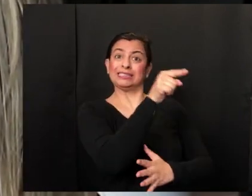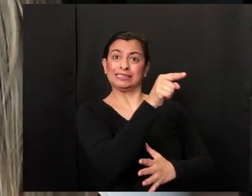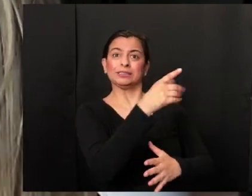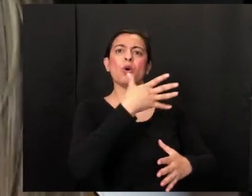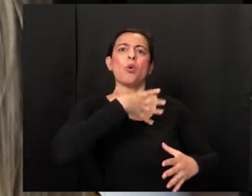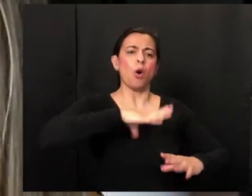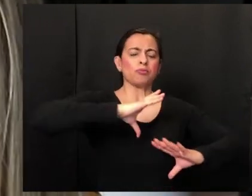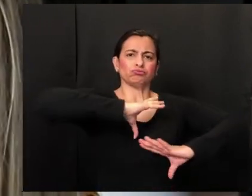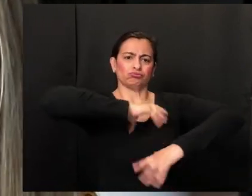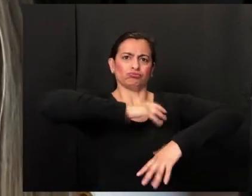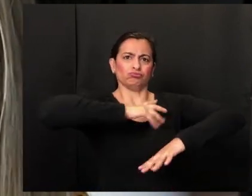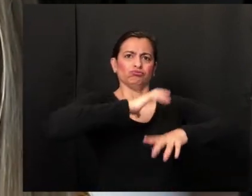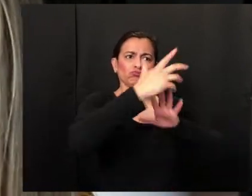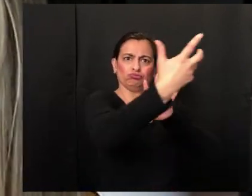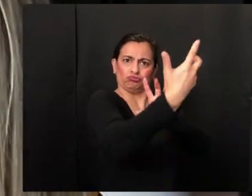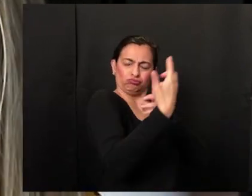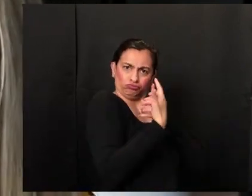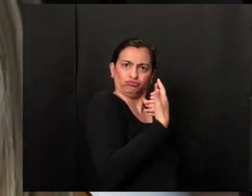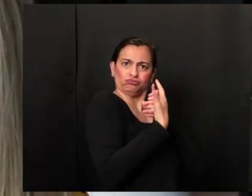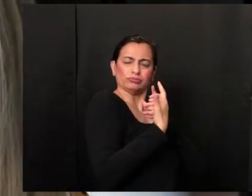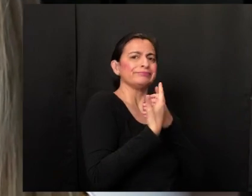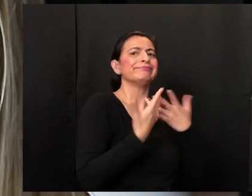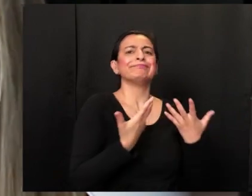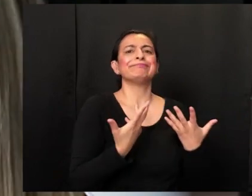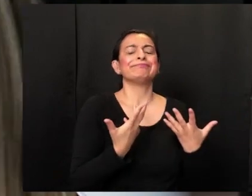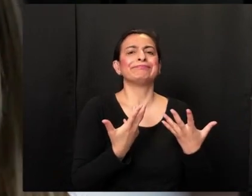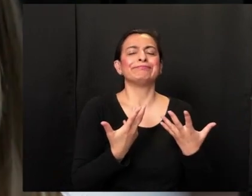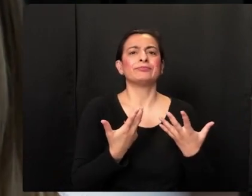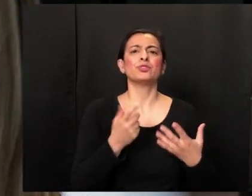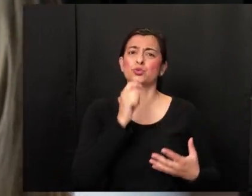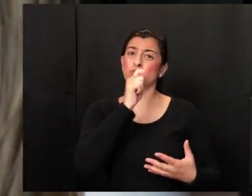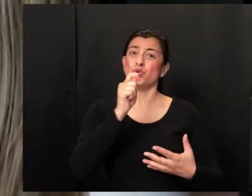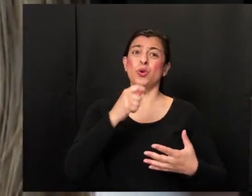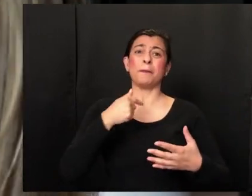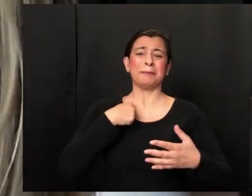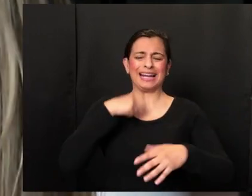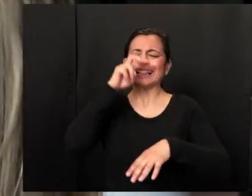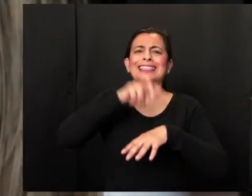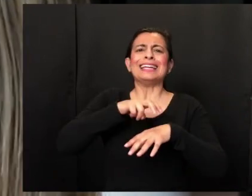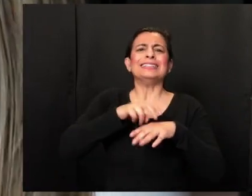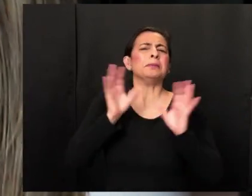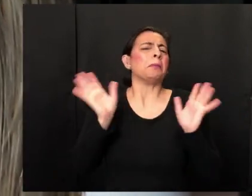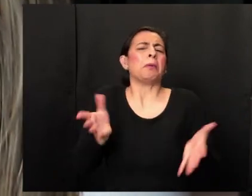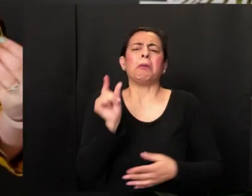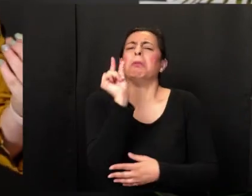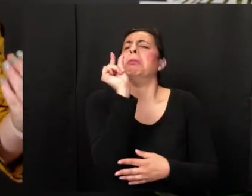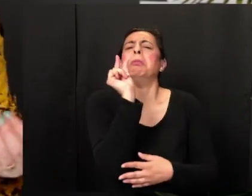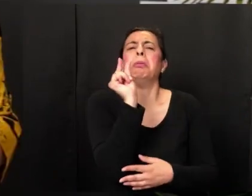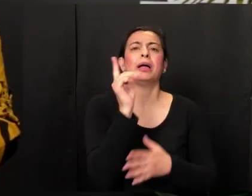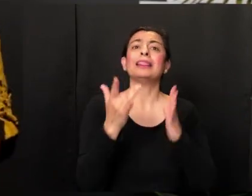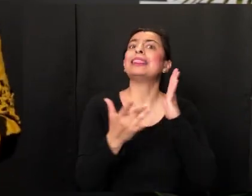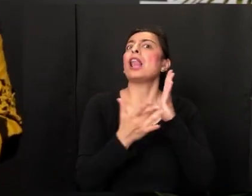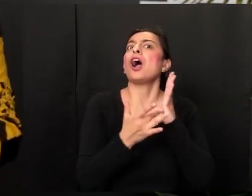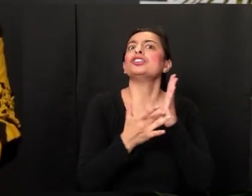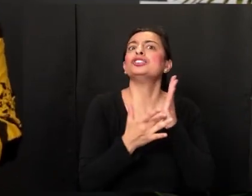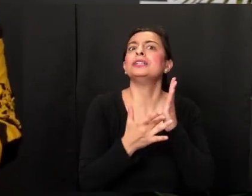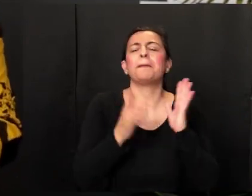when all I really needed was access to technology in the classroom, and for exams. Being disabled, on the other hand,